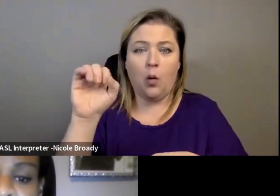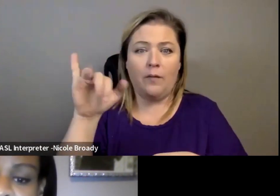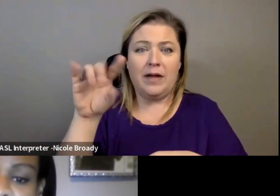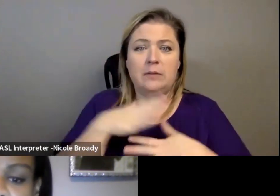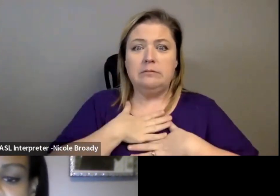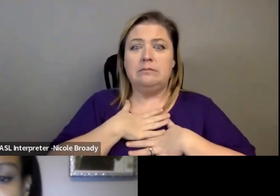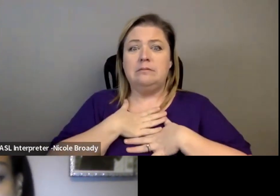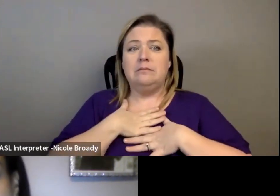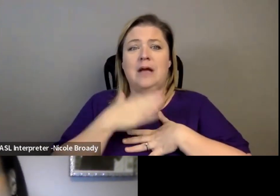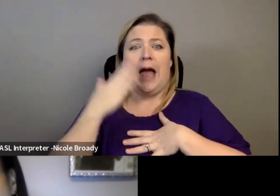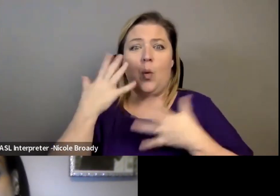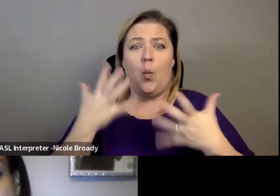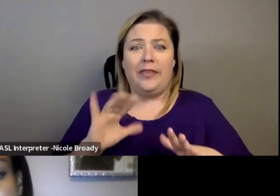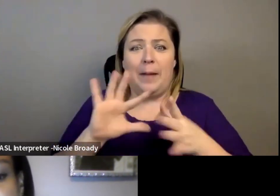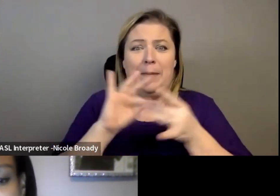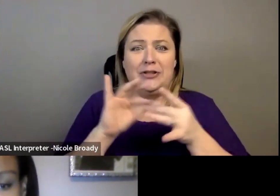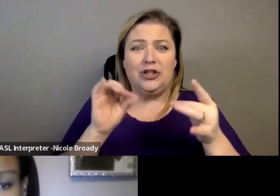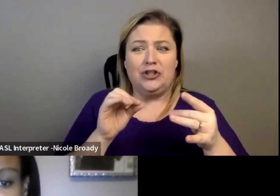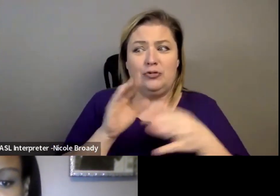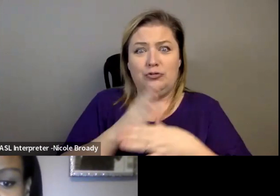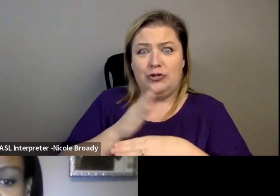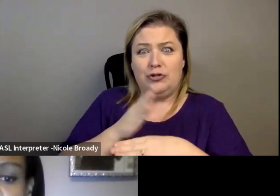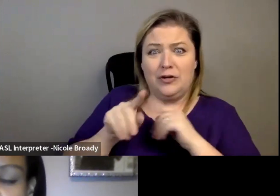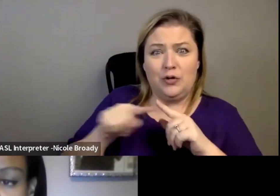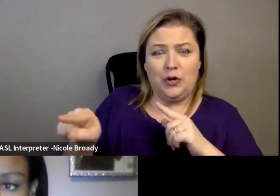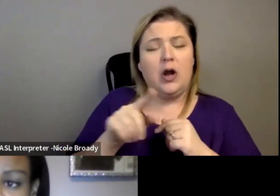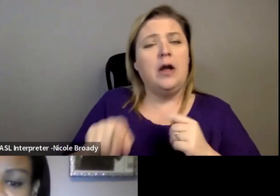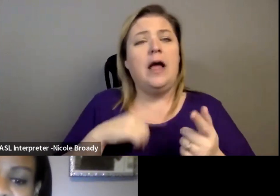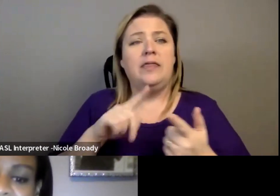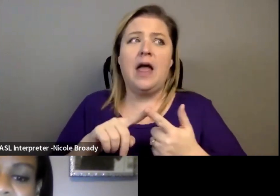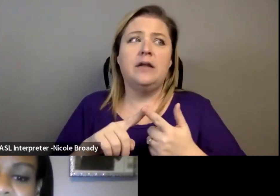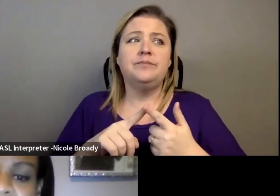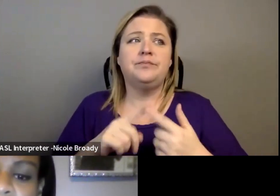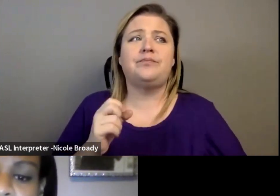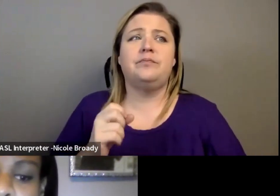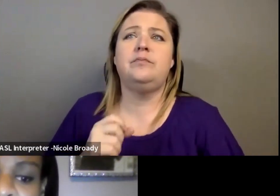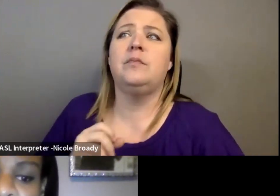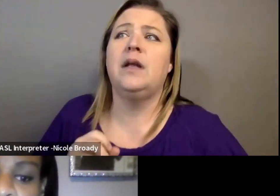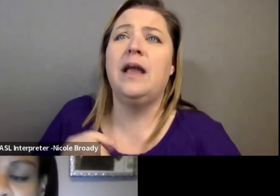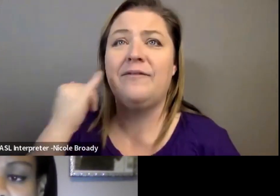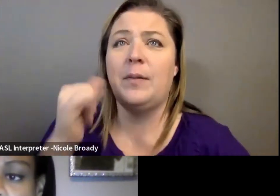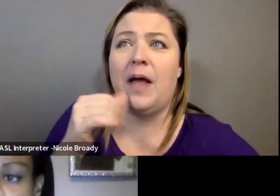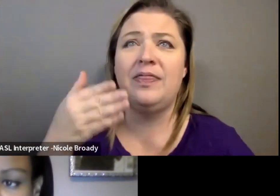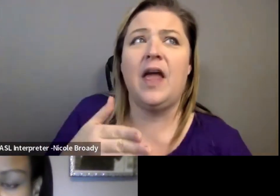in face to face with her, we will do telehealth. After a few weeks, she decided it will be best to do telehealth full time.